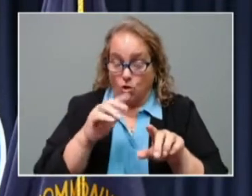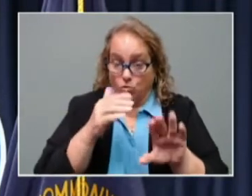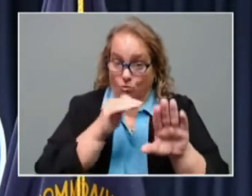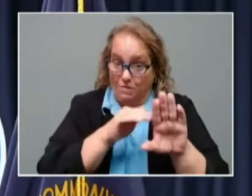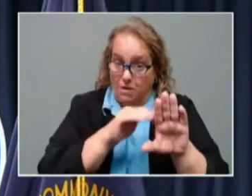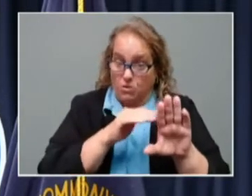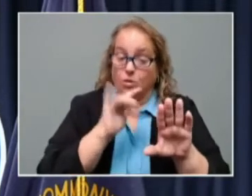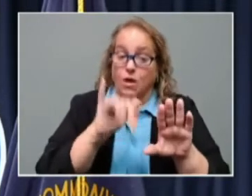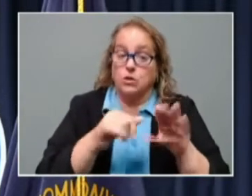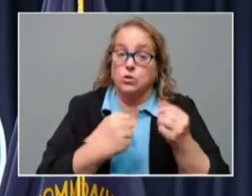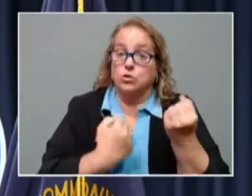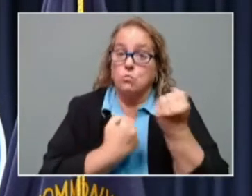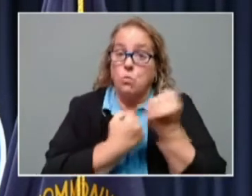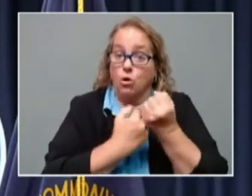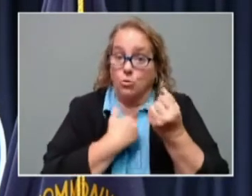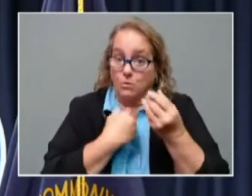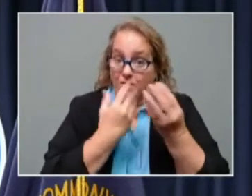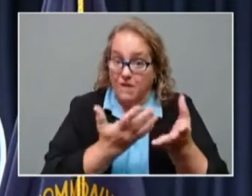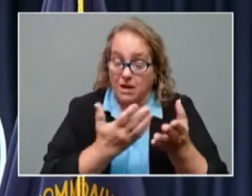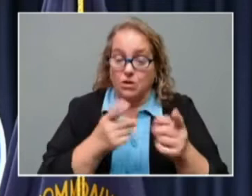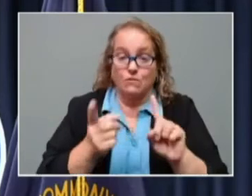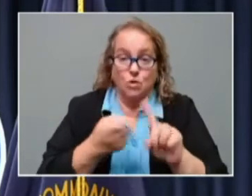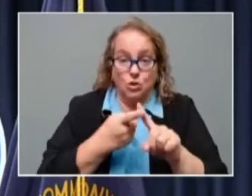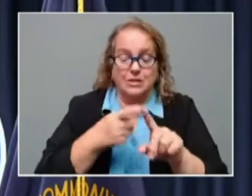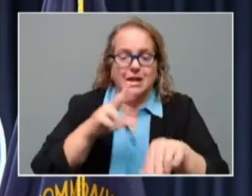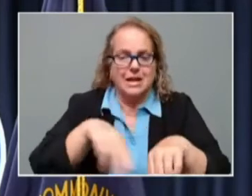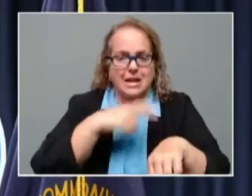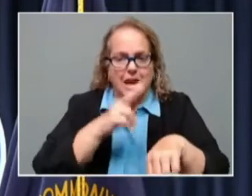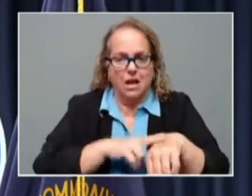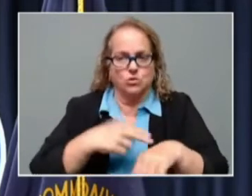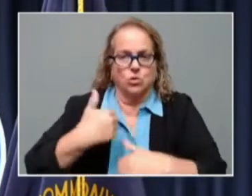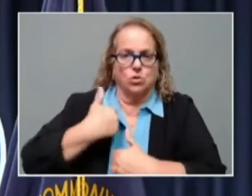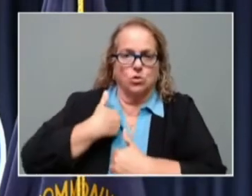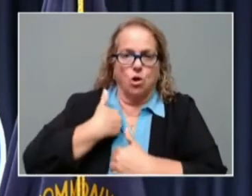first National Guard support. And I can't tell you how positive the